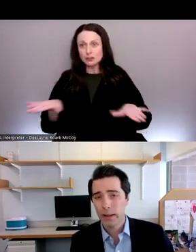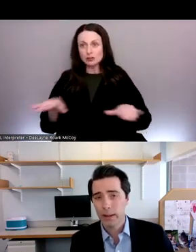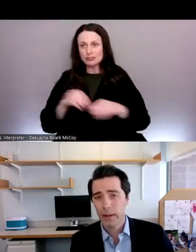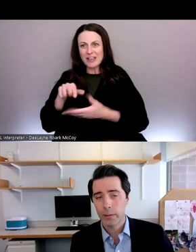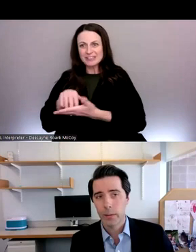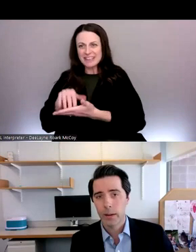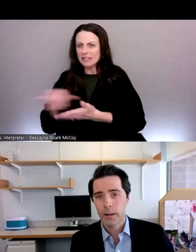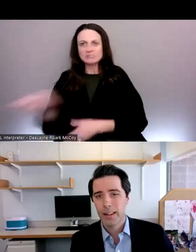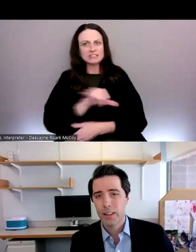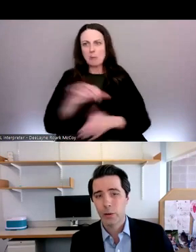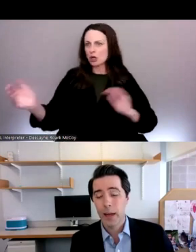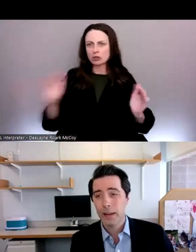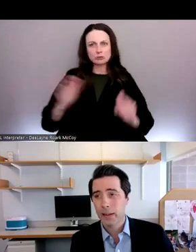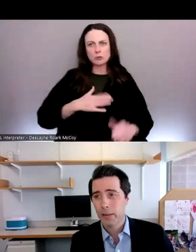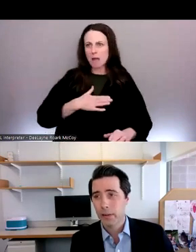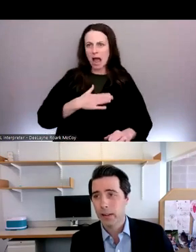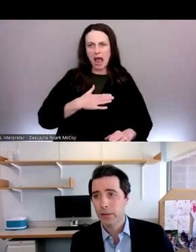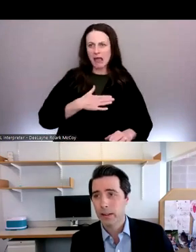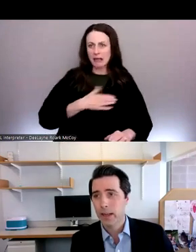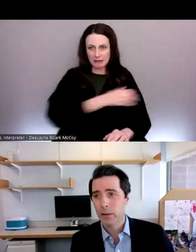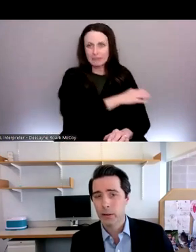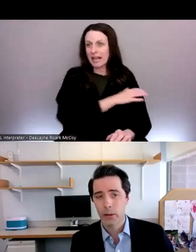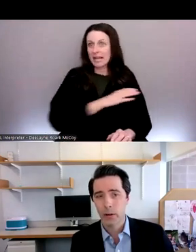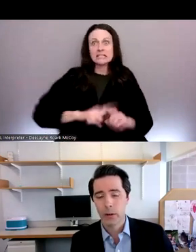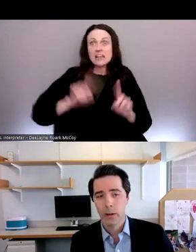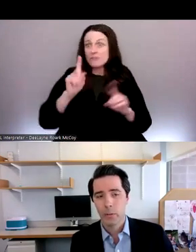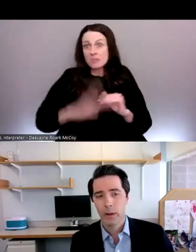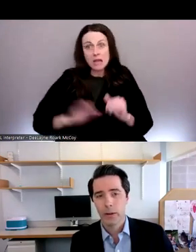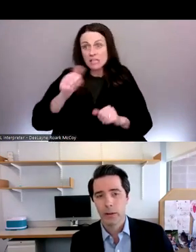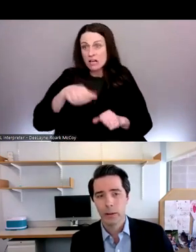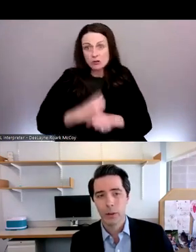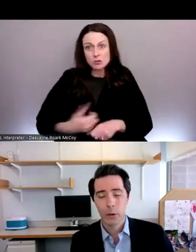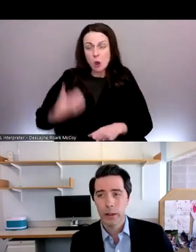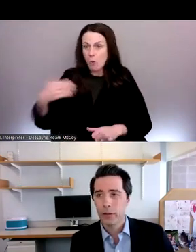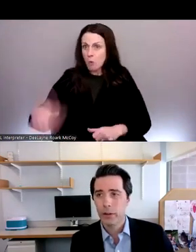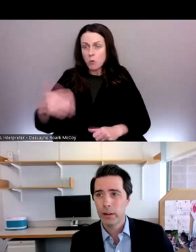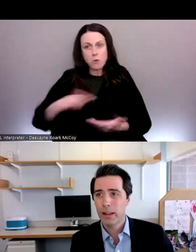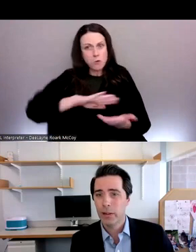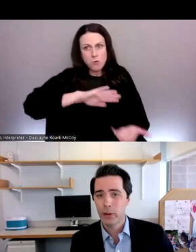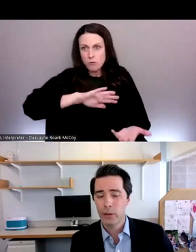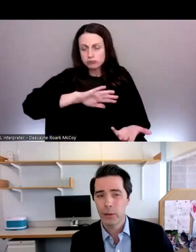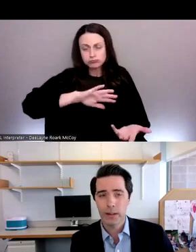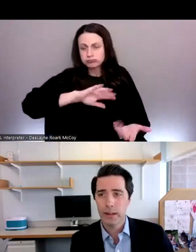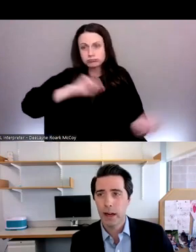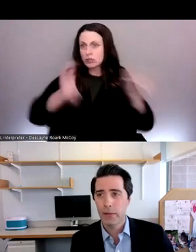practice now and this is dramatically different than even 10 years ago when